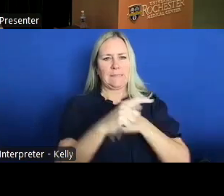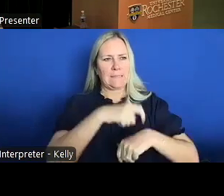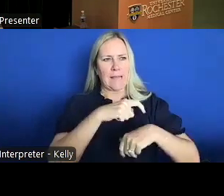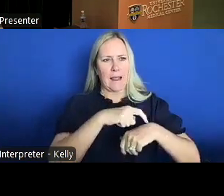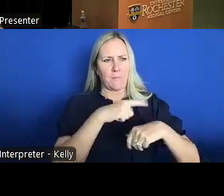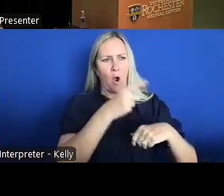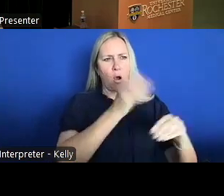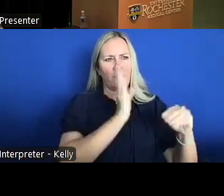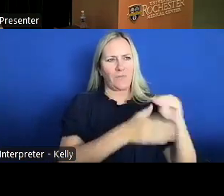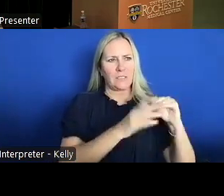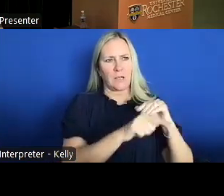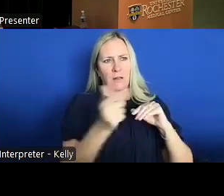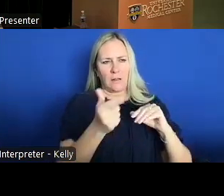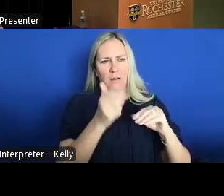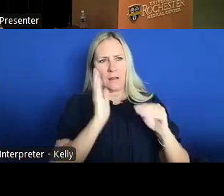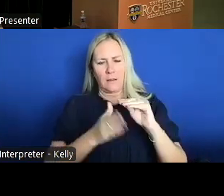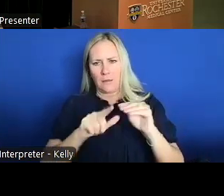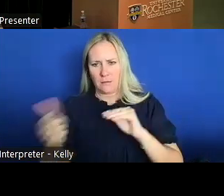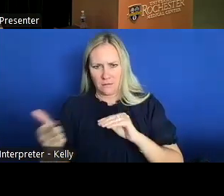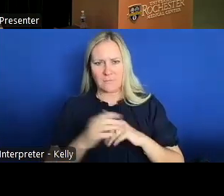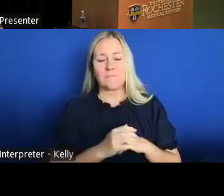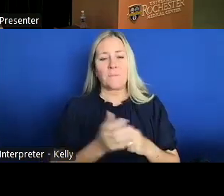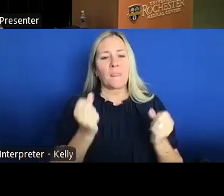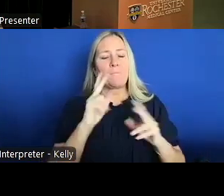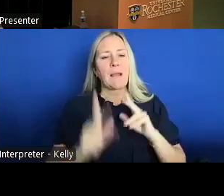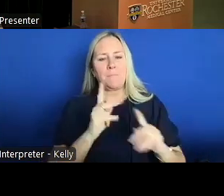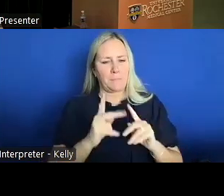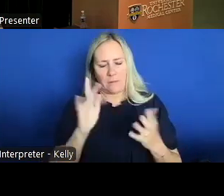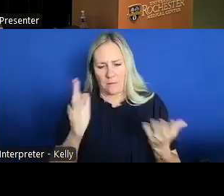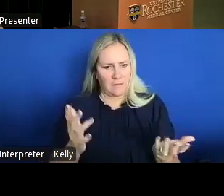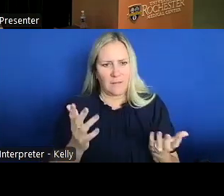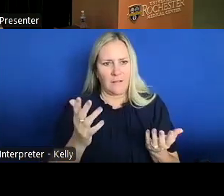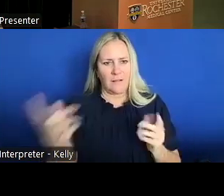us for help it's in the drinking water that people think they should be going through a